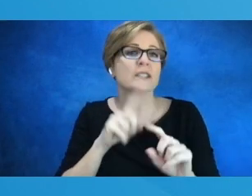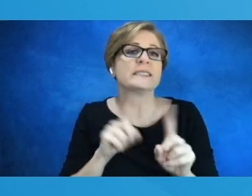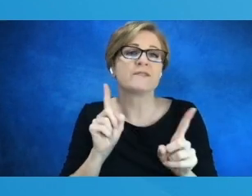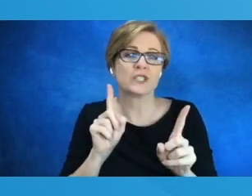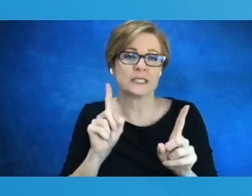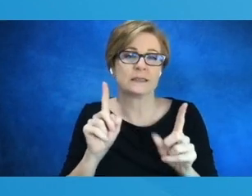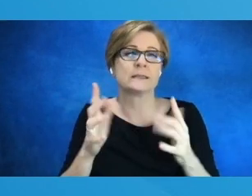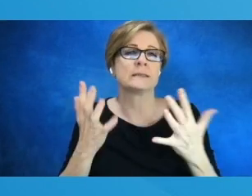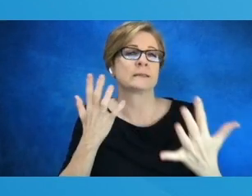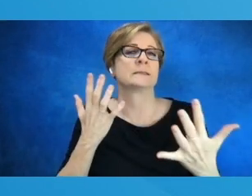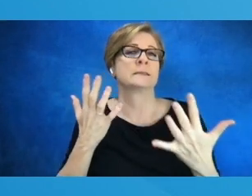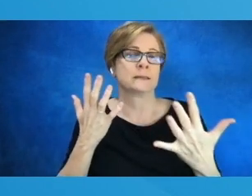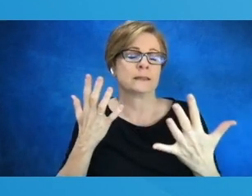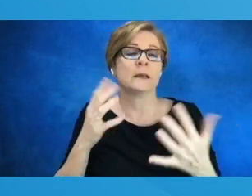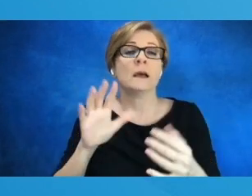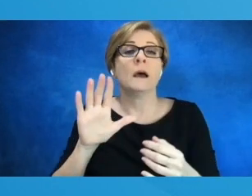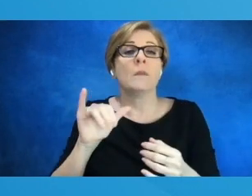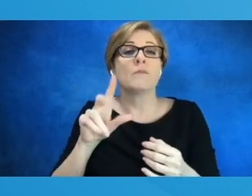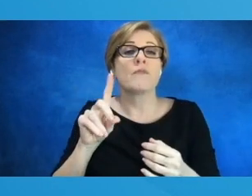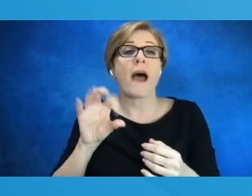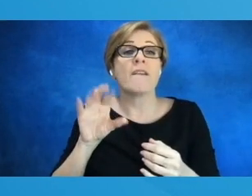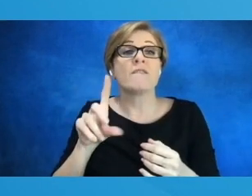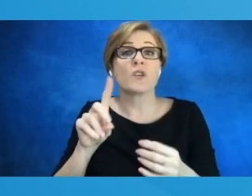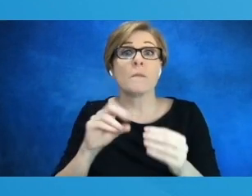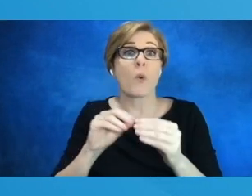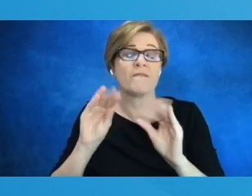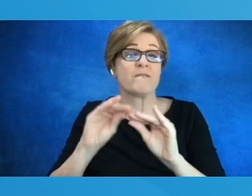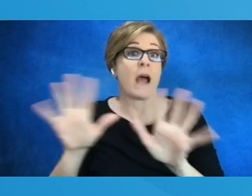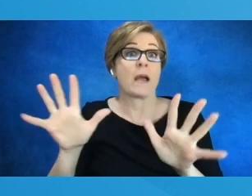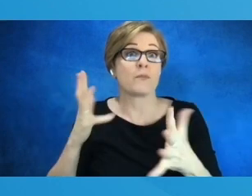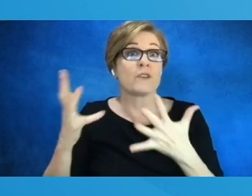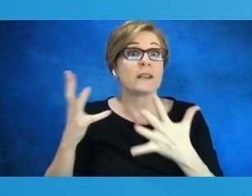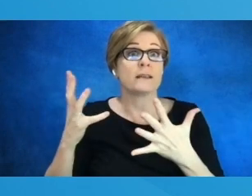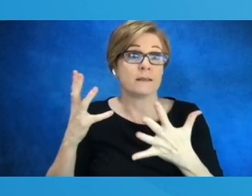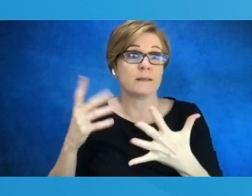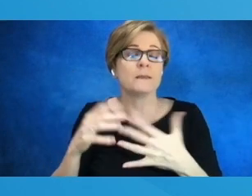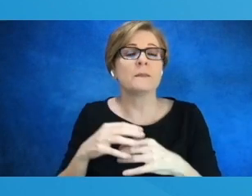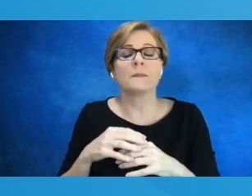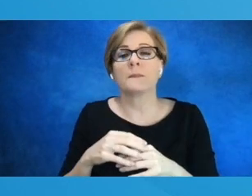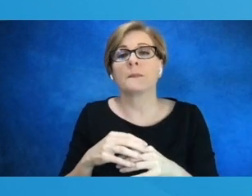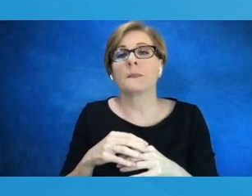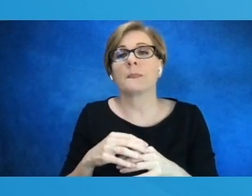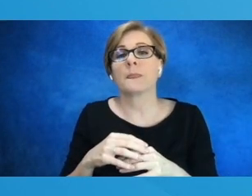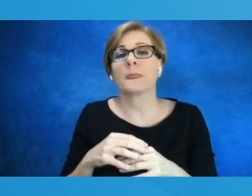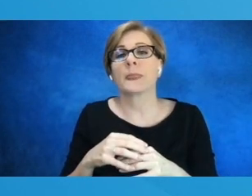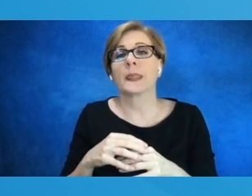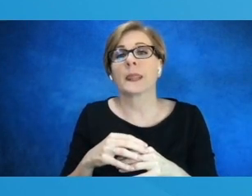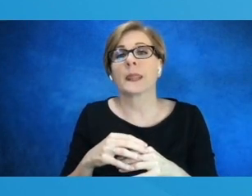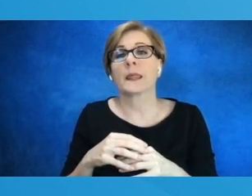that Bradford's work is much more vibrant and just really saturated.